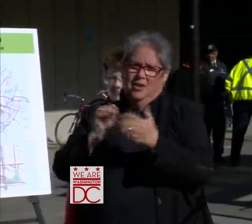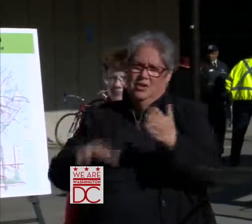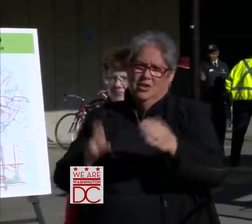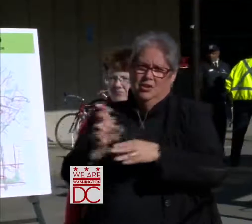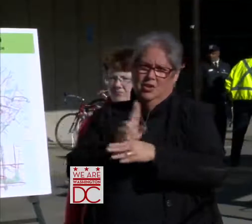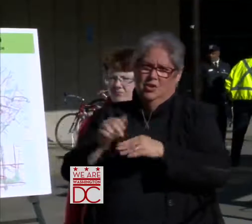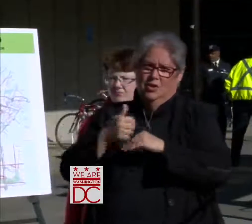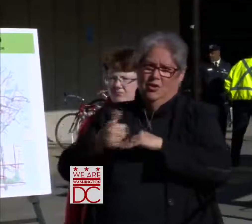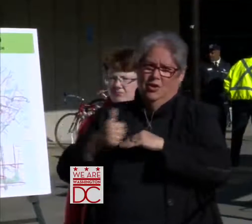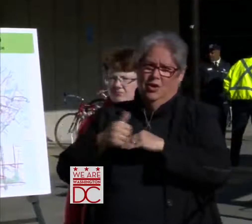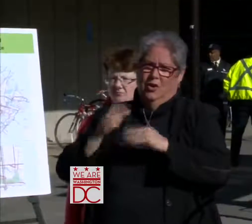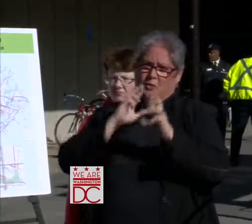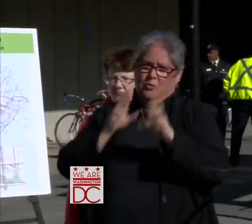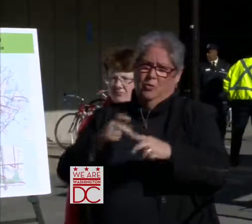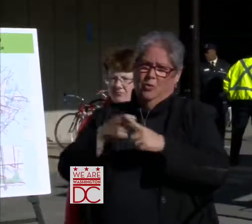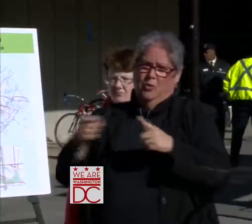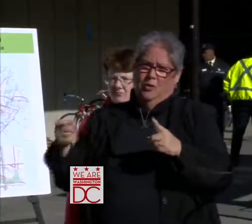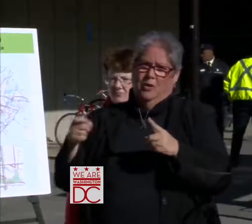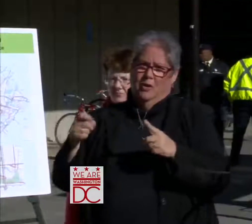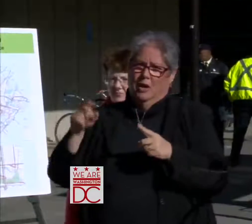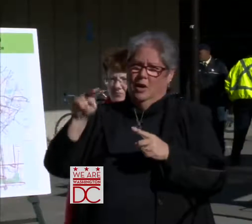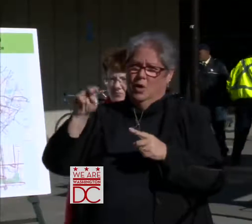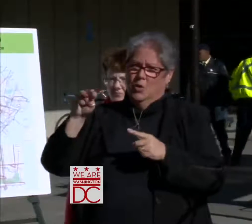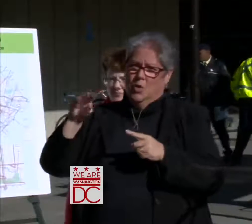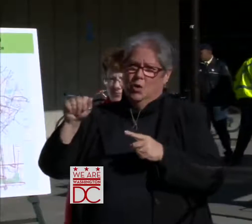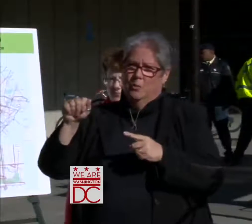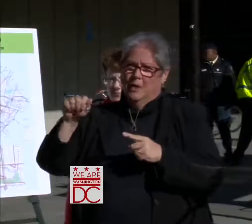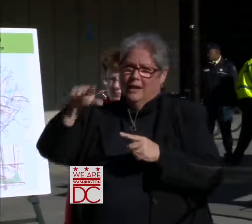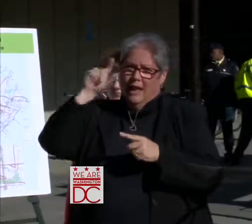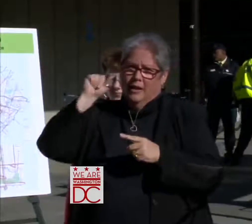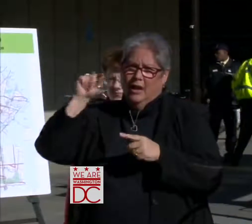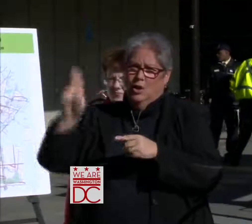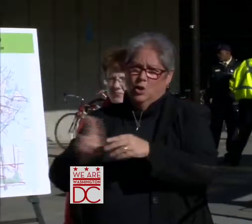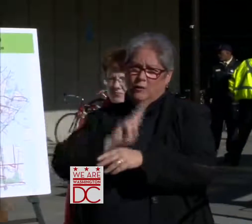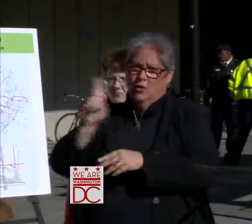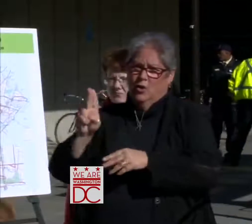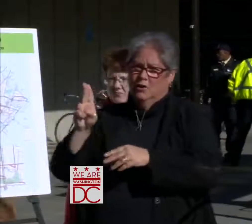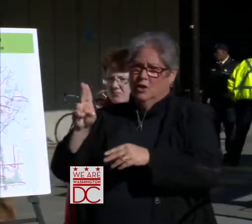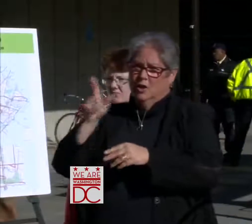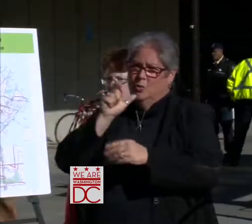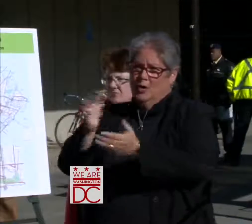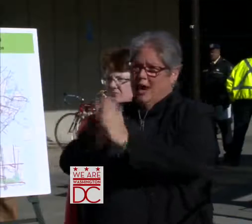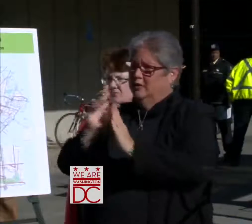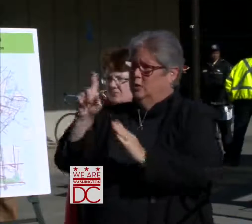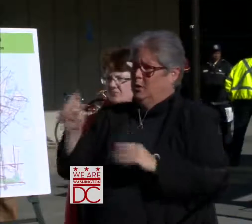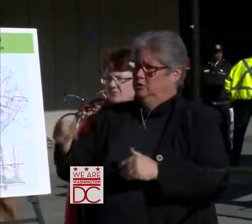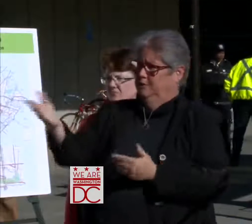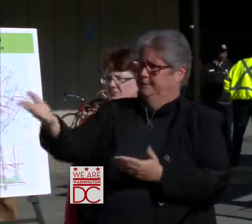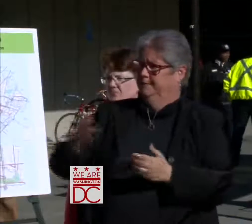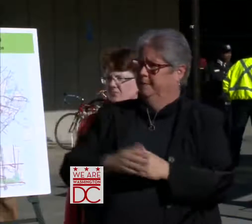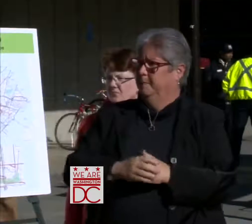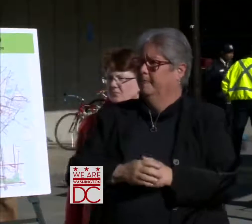WE HAVE A REPORTER FROM NOMA GALLAUDET UNIVERSITY WHO WOULD LIKE TO ASK A QUESTION. OKAY.